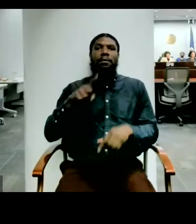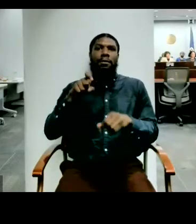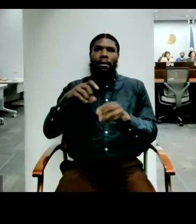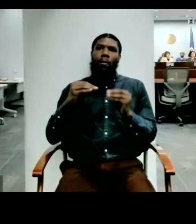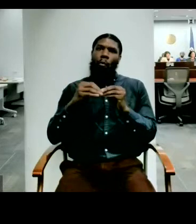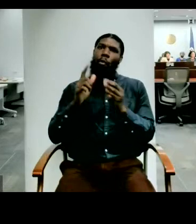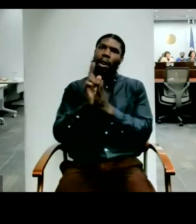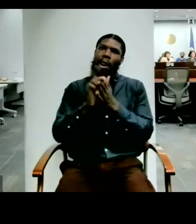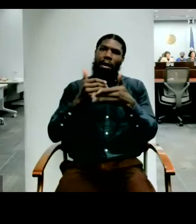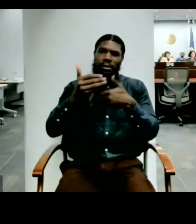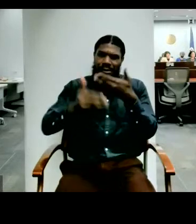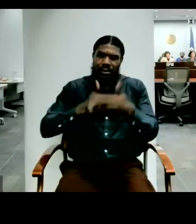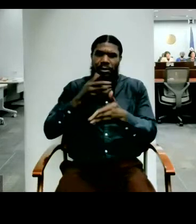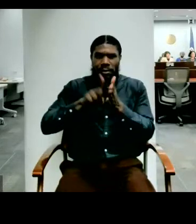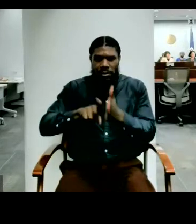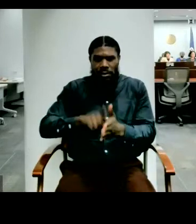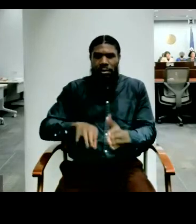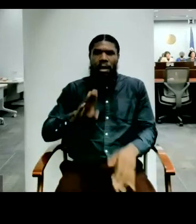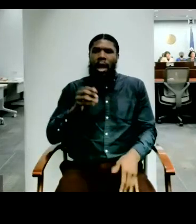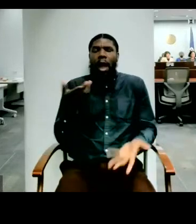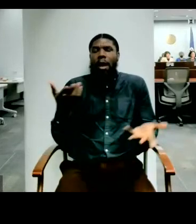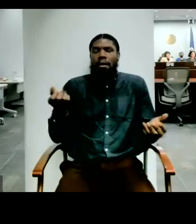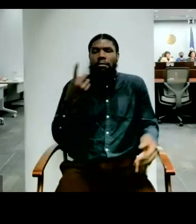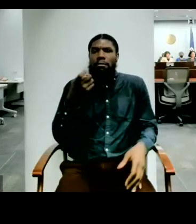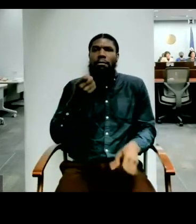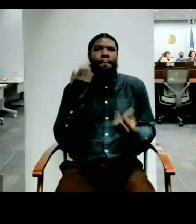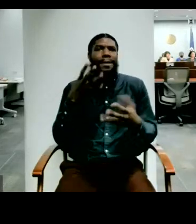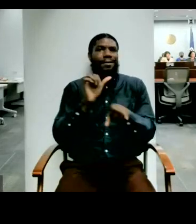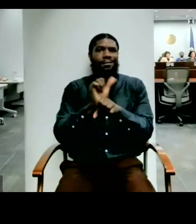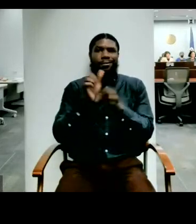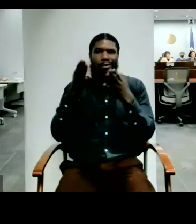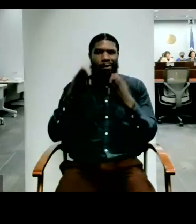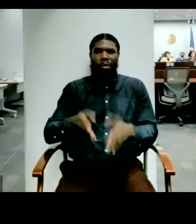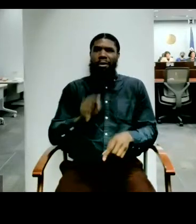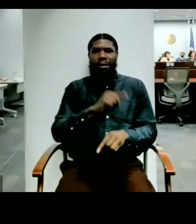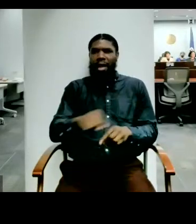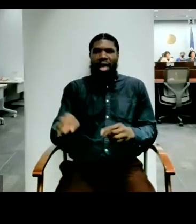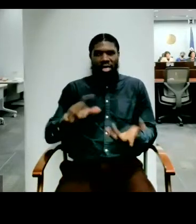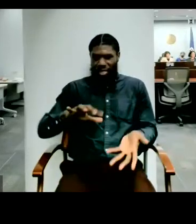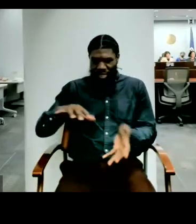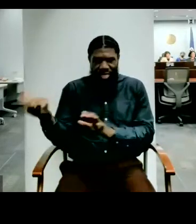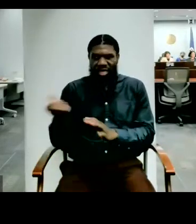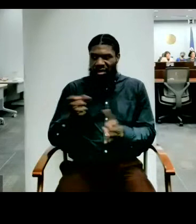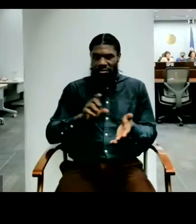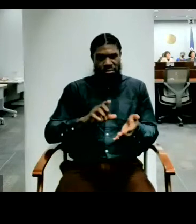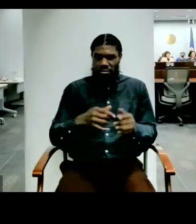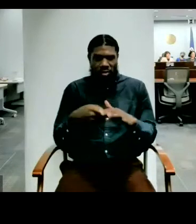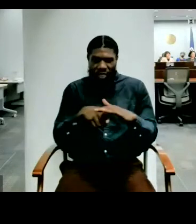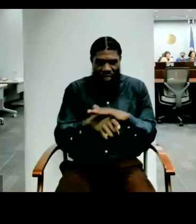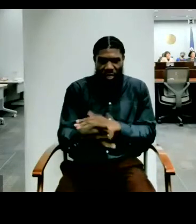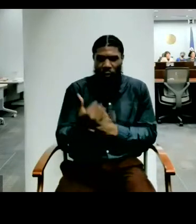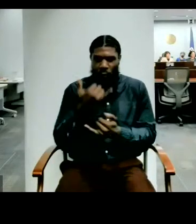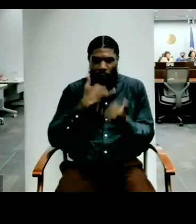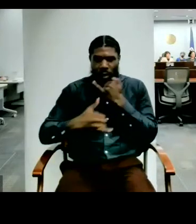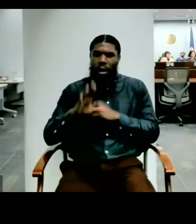There is no question, a lot of employees out there that engage in this conduct. But that's not actually the majority of companies. Most companies want to comply.